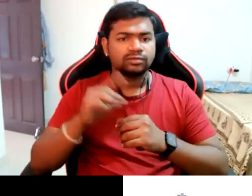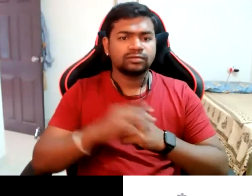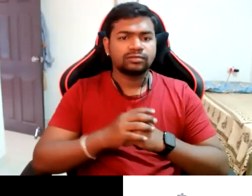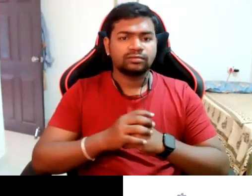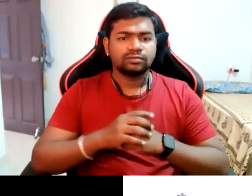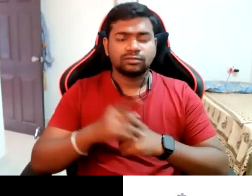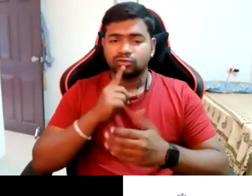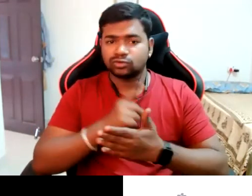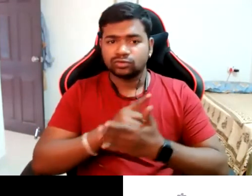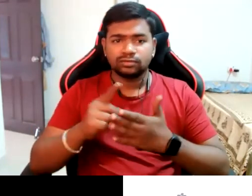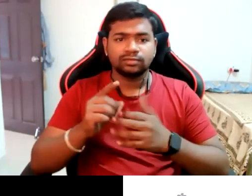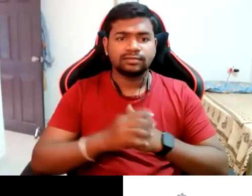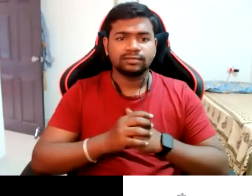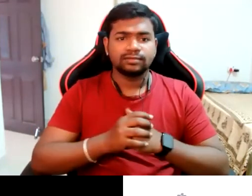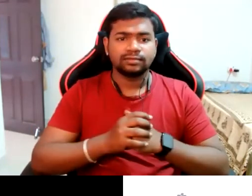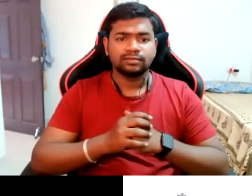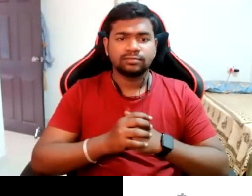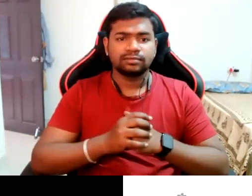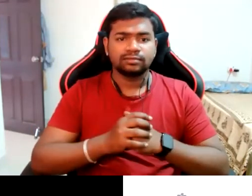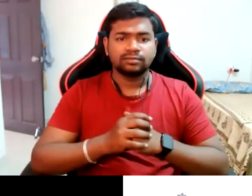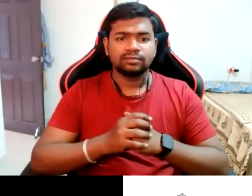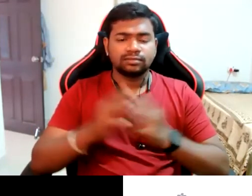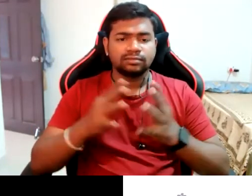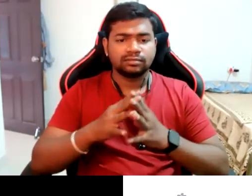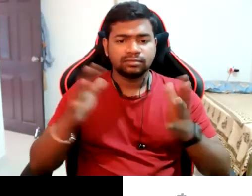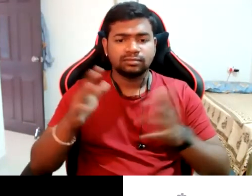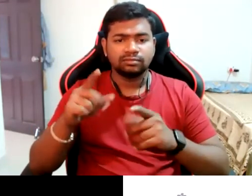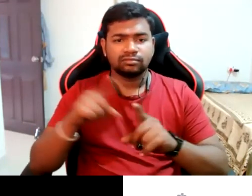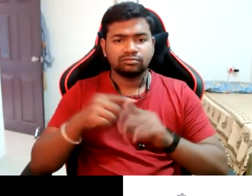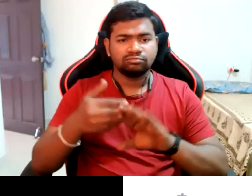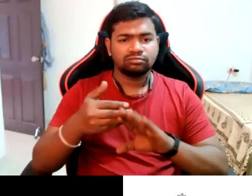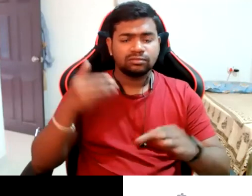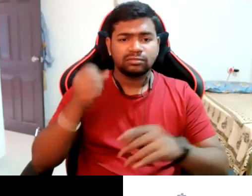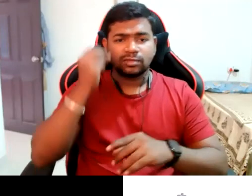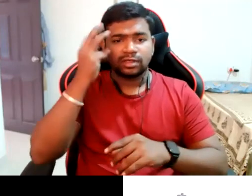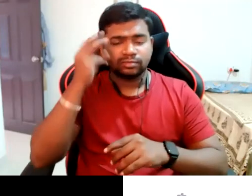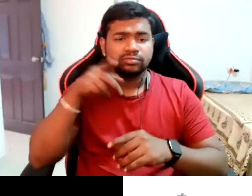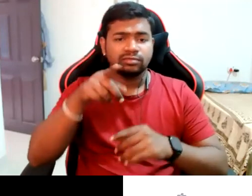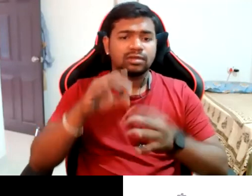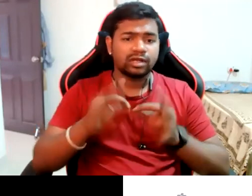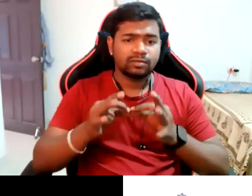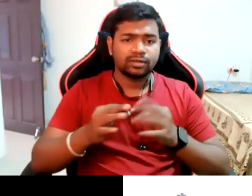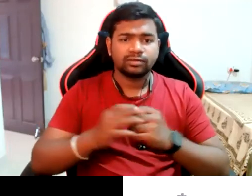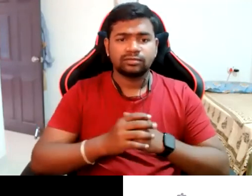It's just so much lack of awareness. in Interpreting i rely on captions. But half of the deaf population they rely